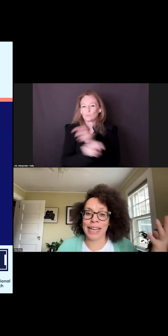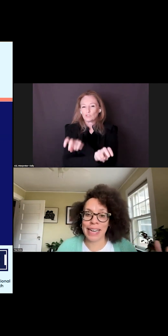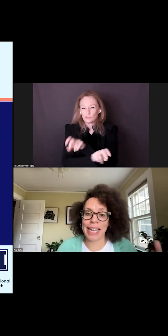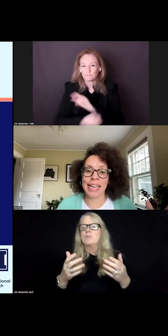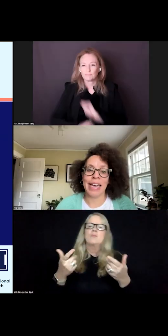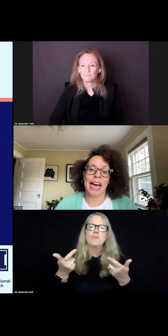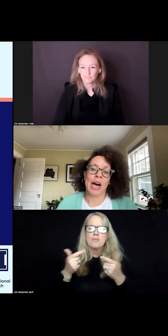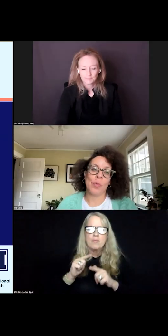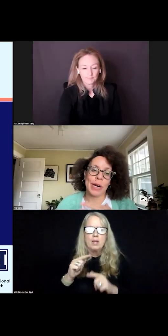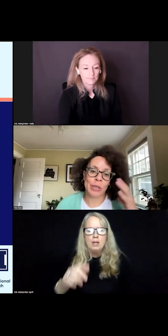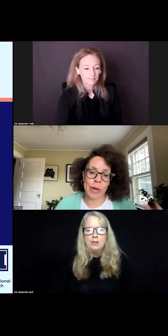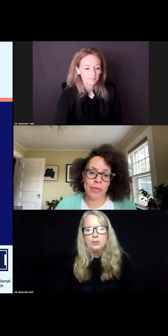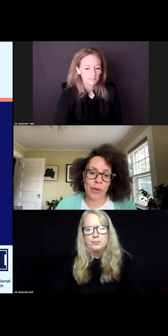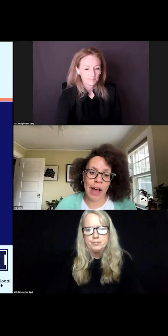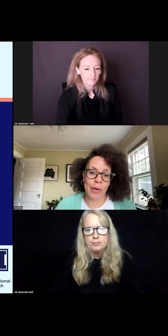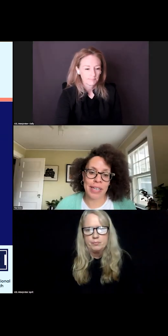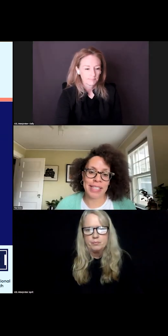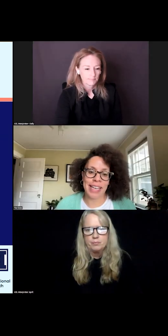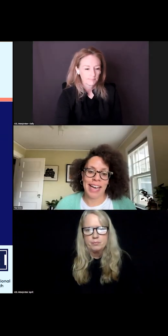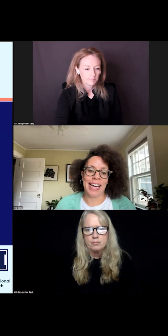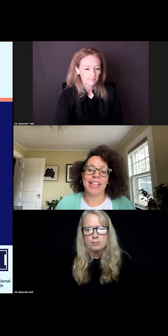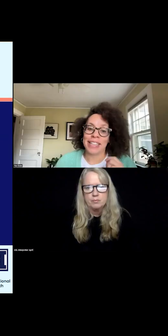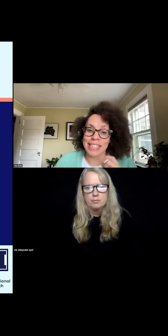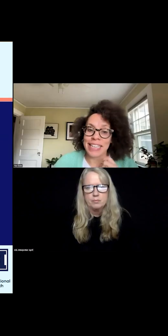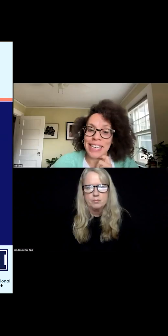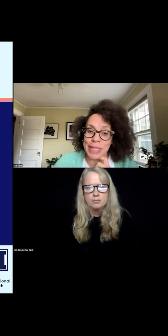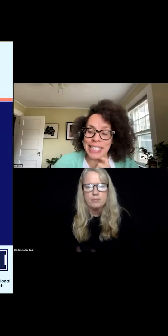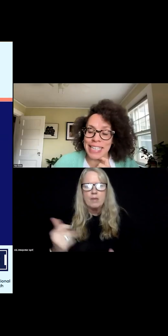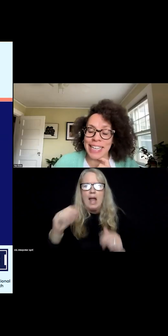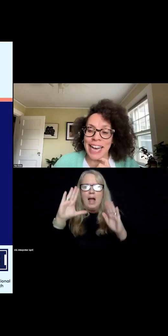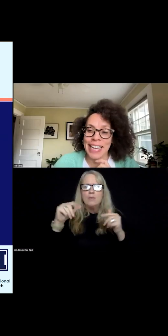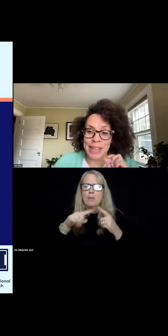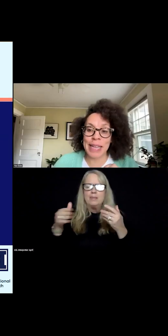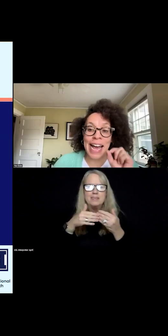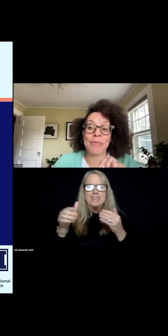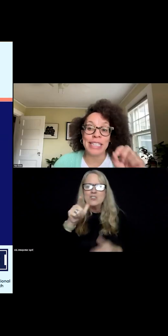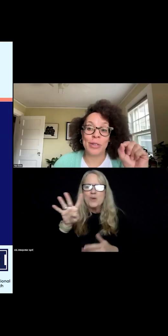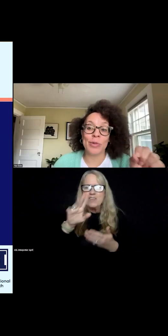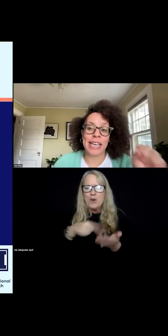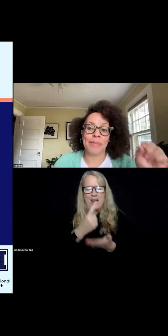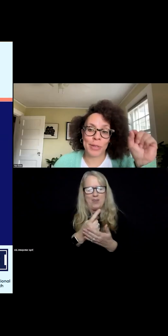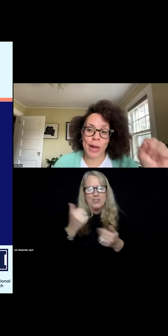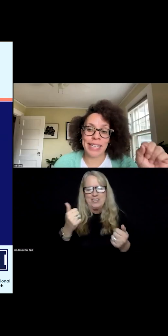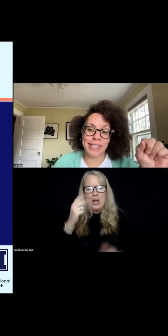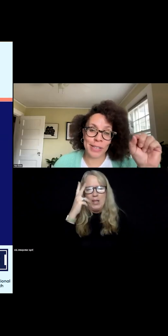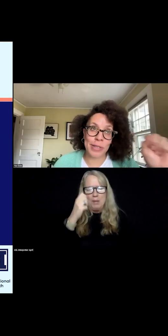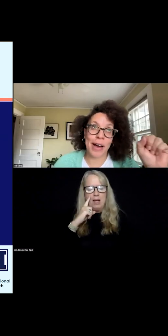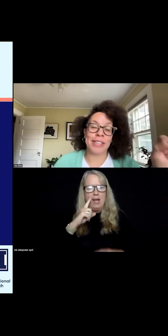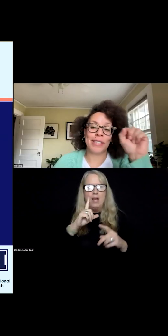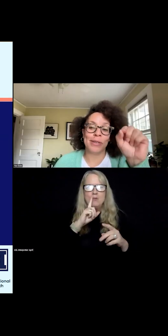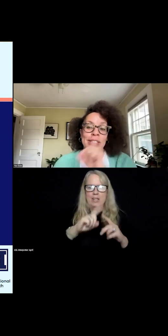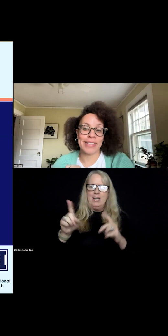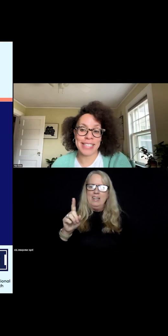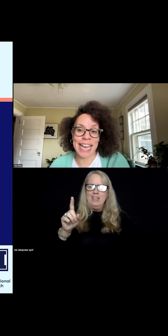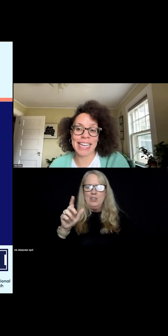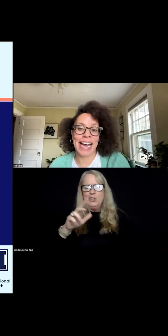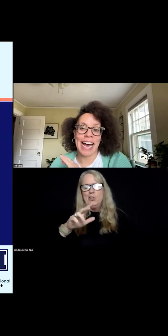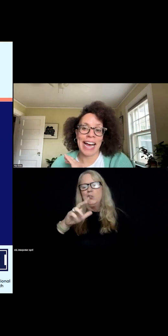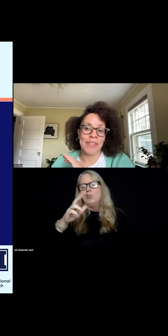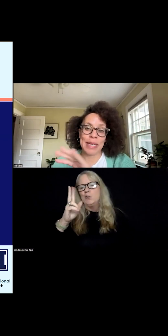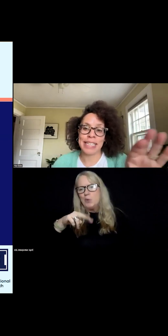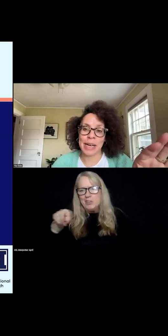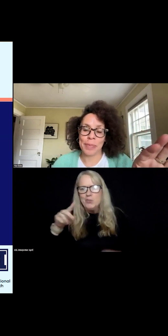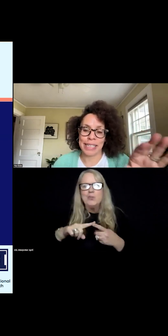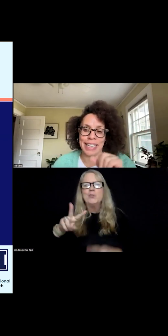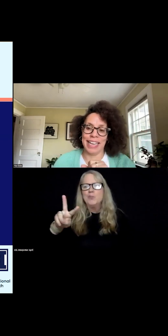WE ARE 24 HOURS. REALLY, MELISSA, I HAVE MISSED 2000-2010,